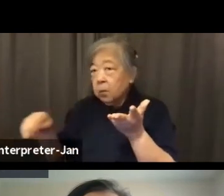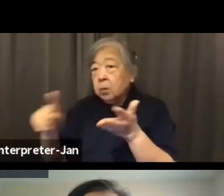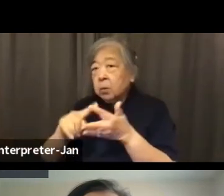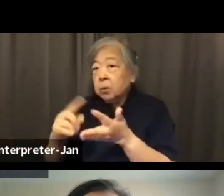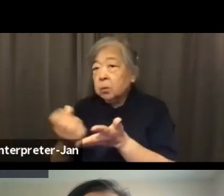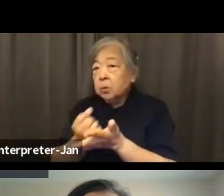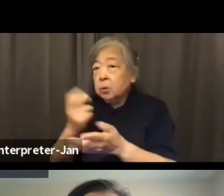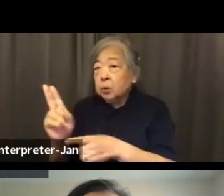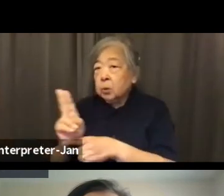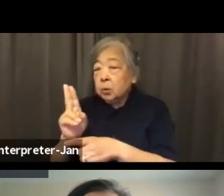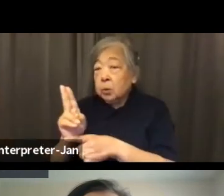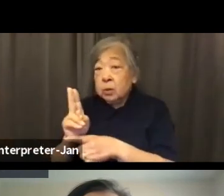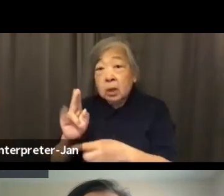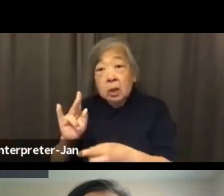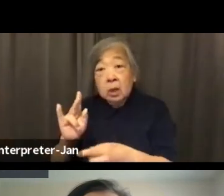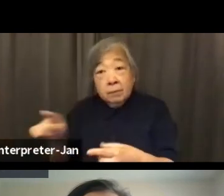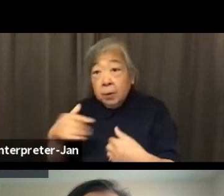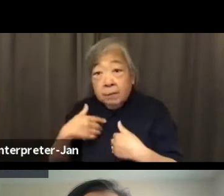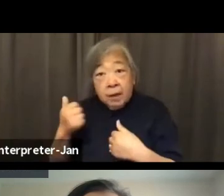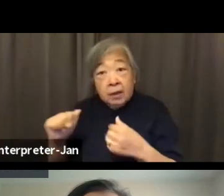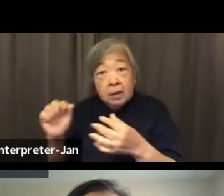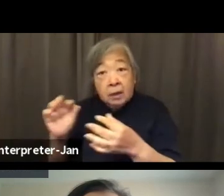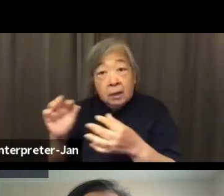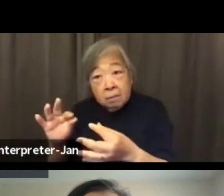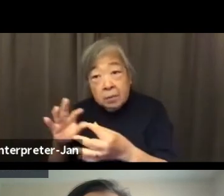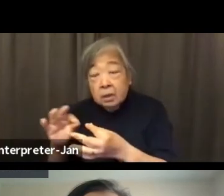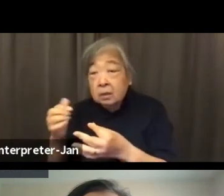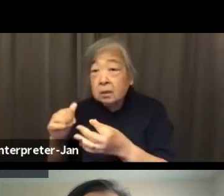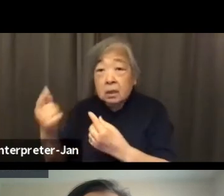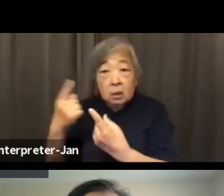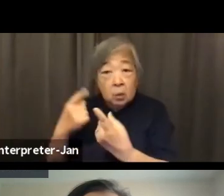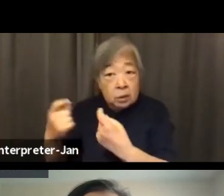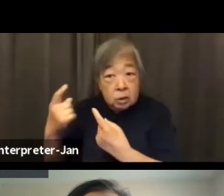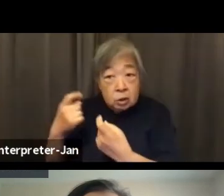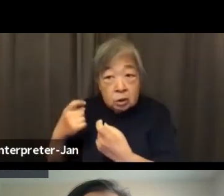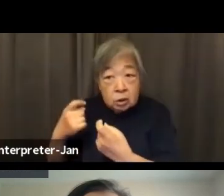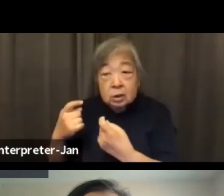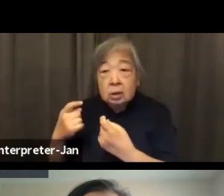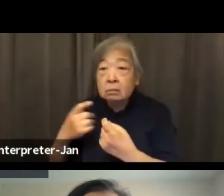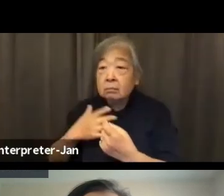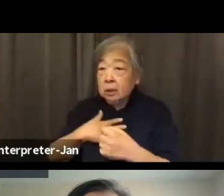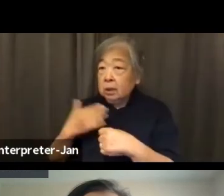and if you have any further comments or questions, let us know.